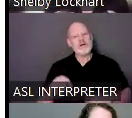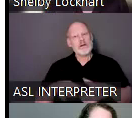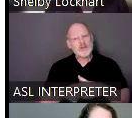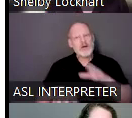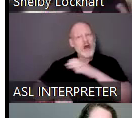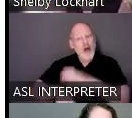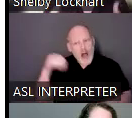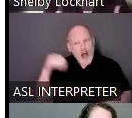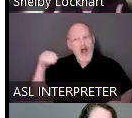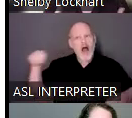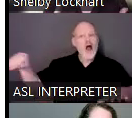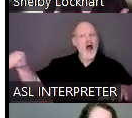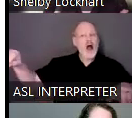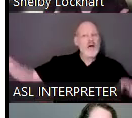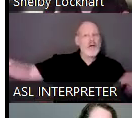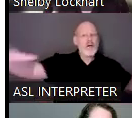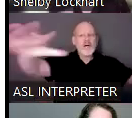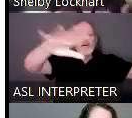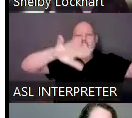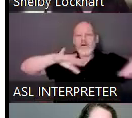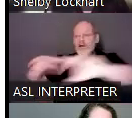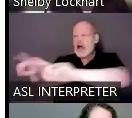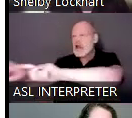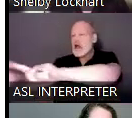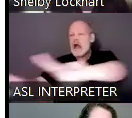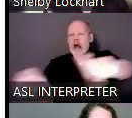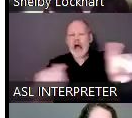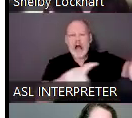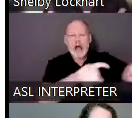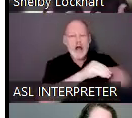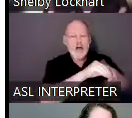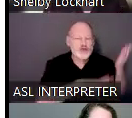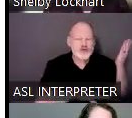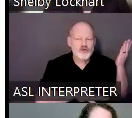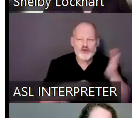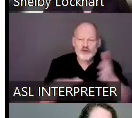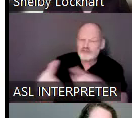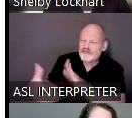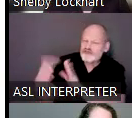and asking those students and families who aren't engaging, "Why don't you come? you